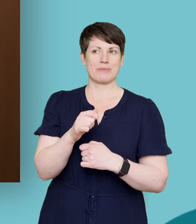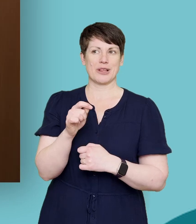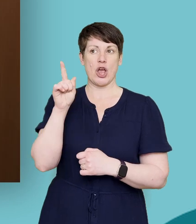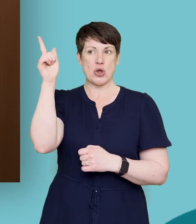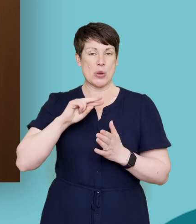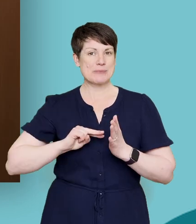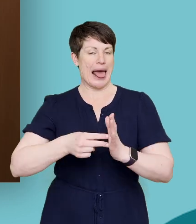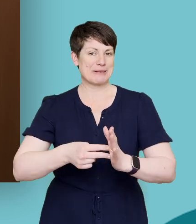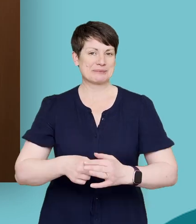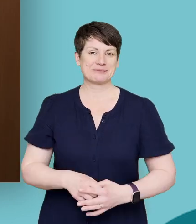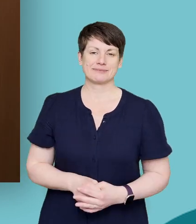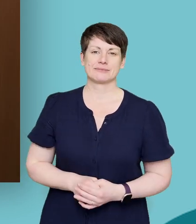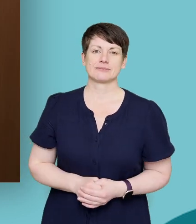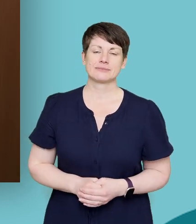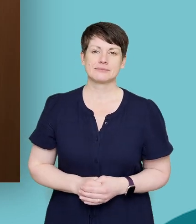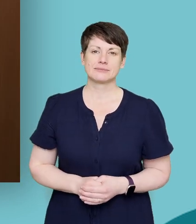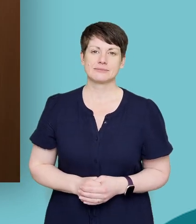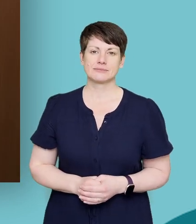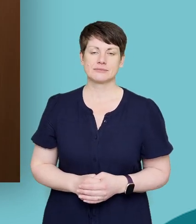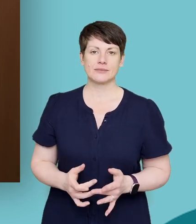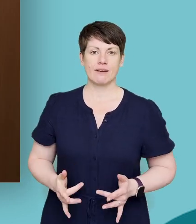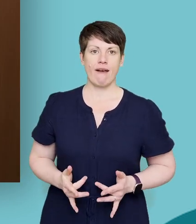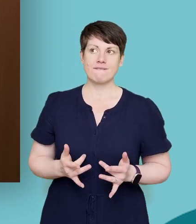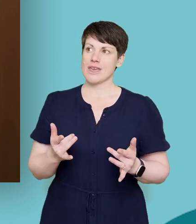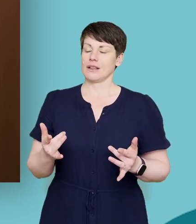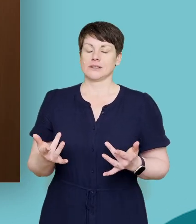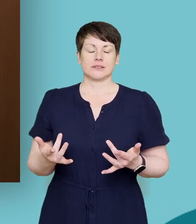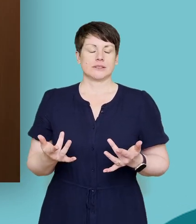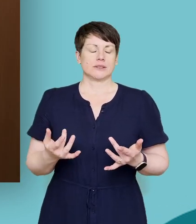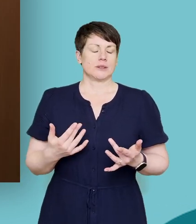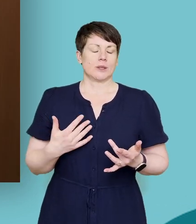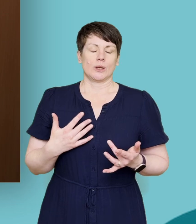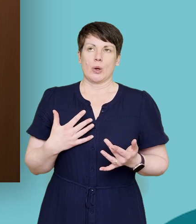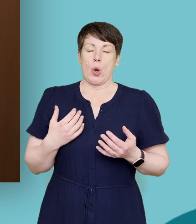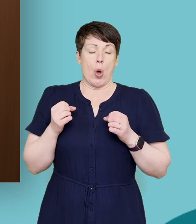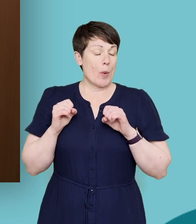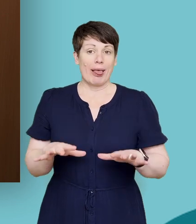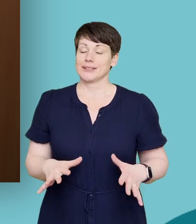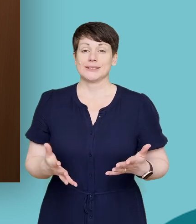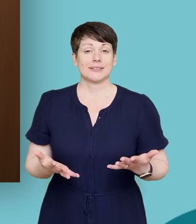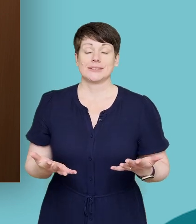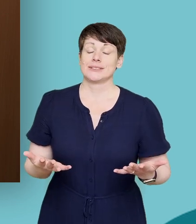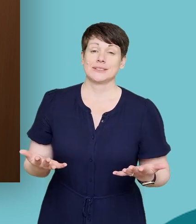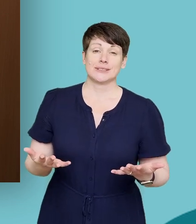I feel very often hopeless in the face of injustices.